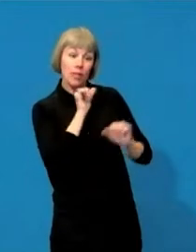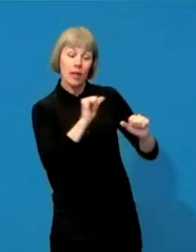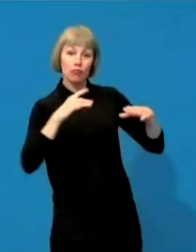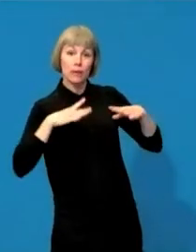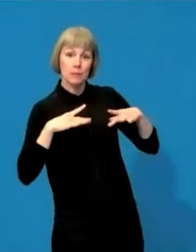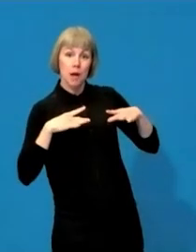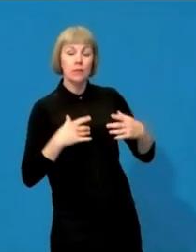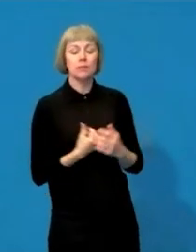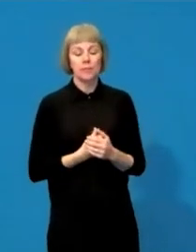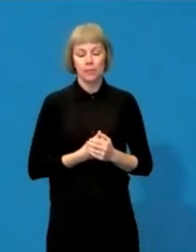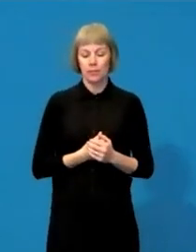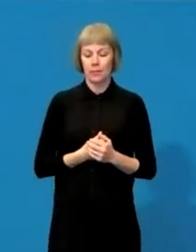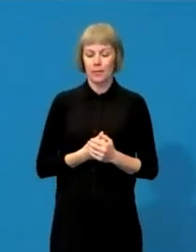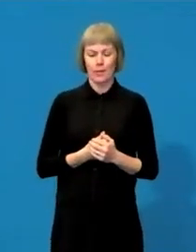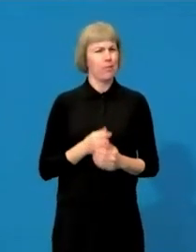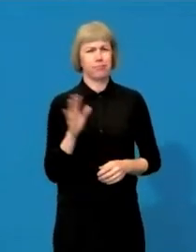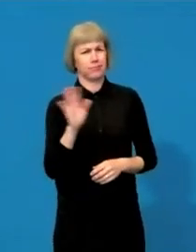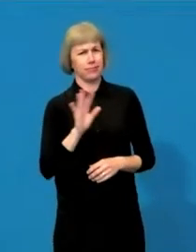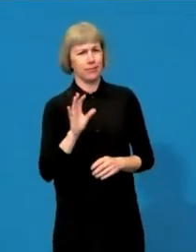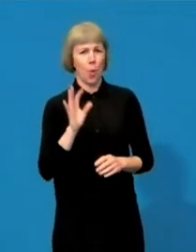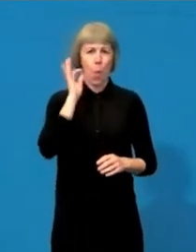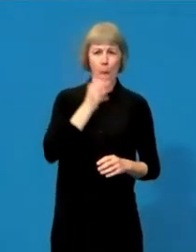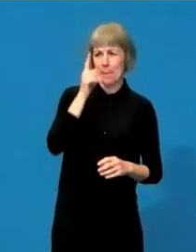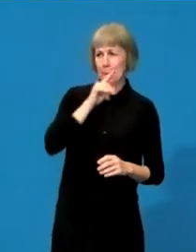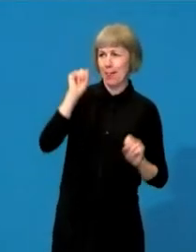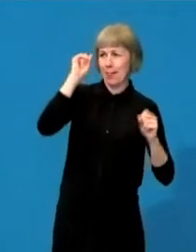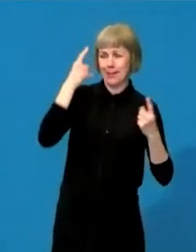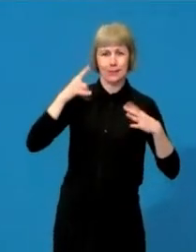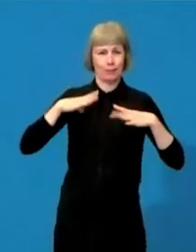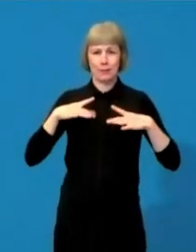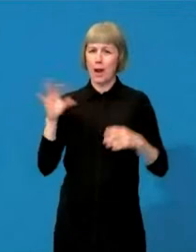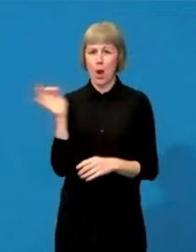I don't think they - I don't think they understand respite for us compared to respite for them. You know.